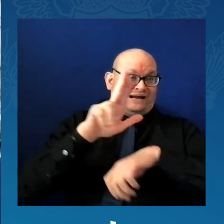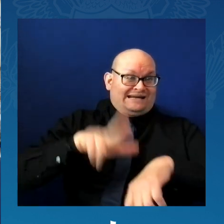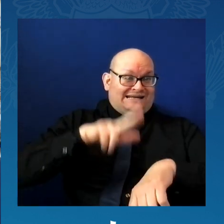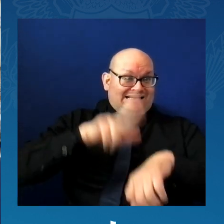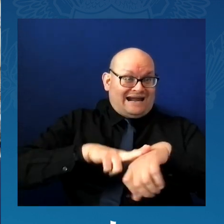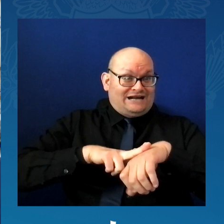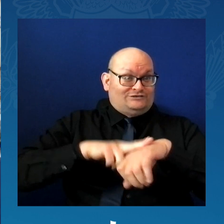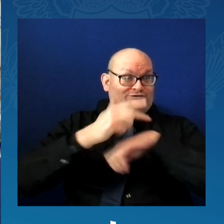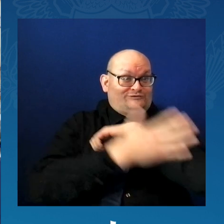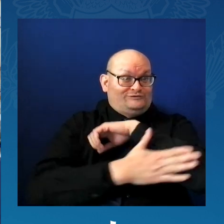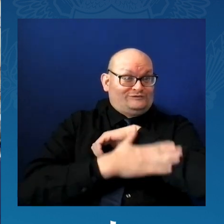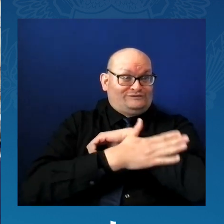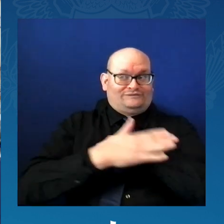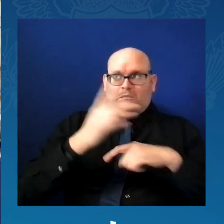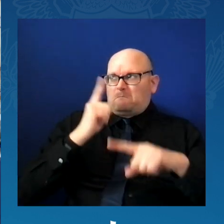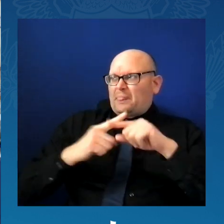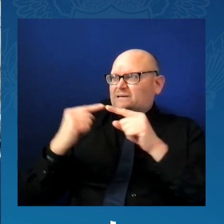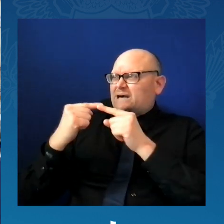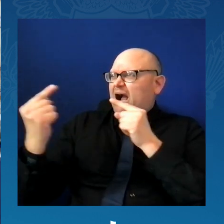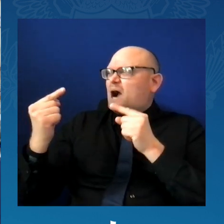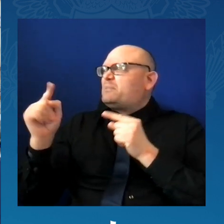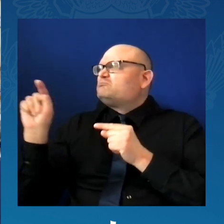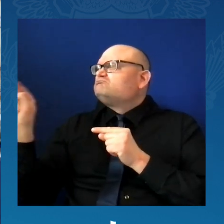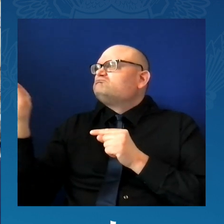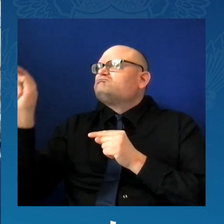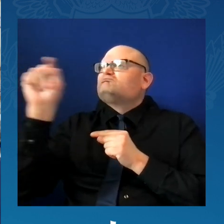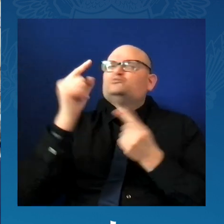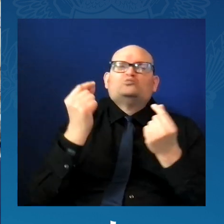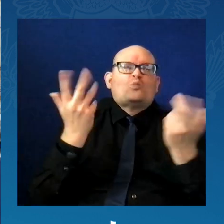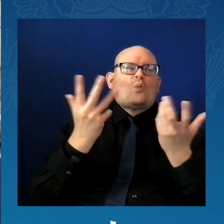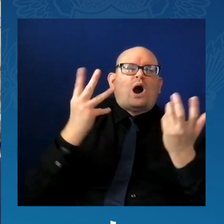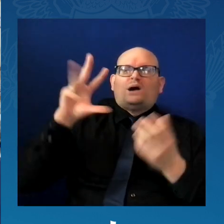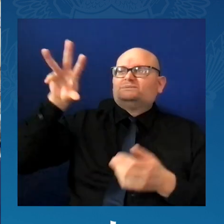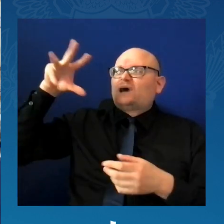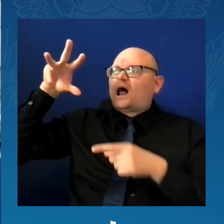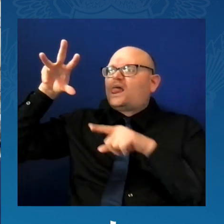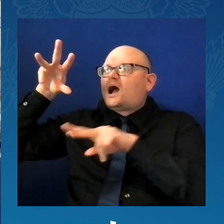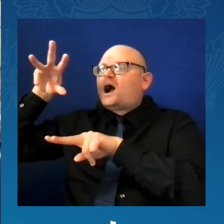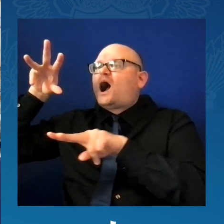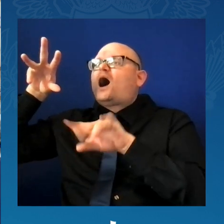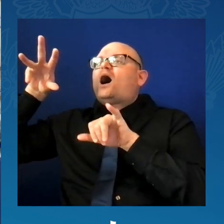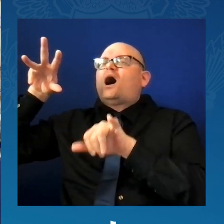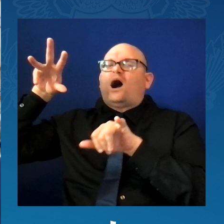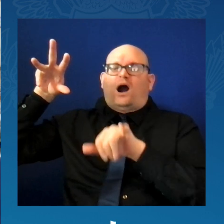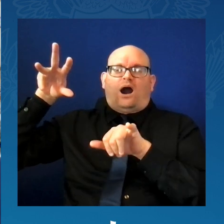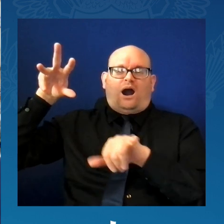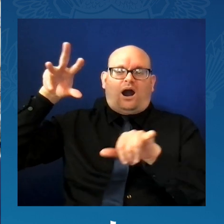that support our entire end economy and our way of life. We must build out the new space infrastructure